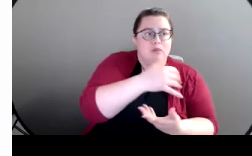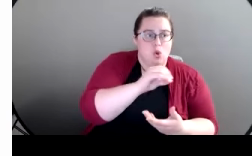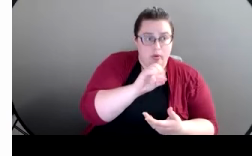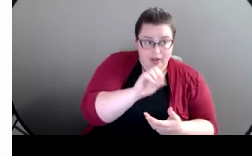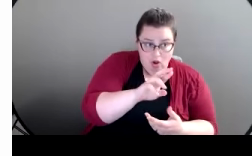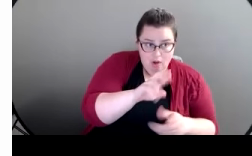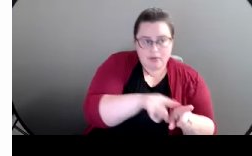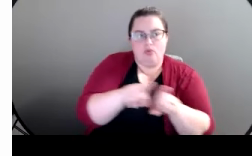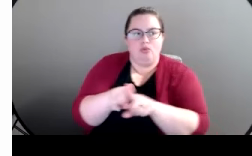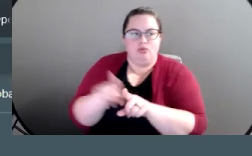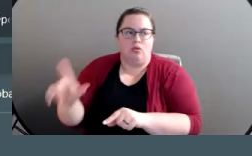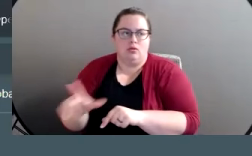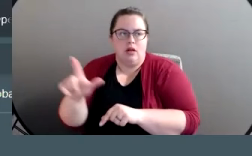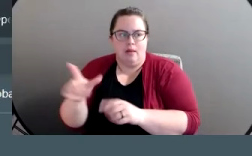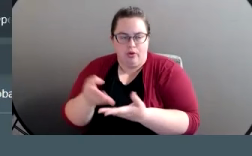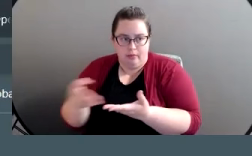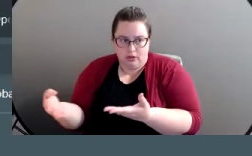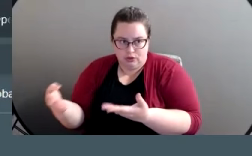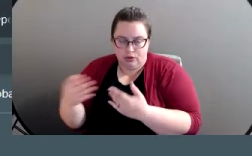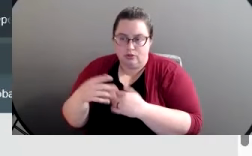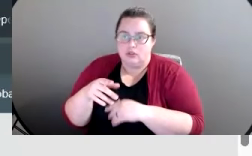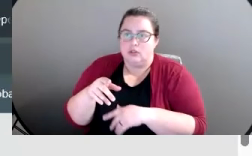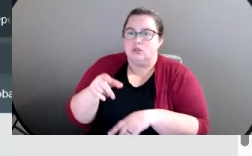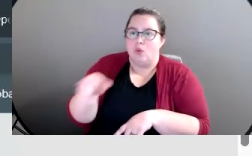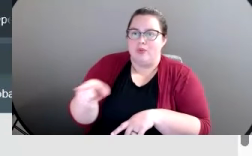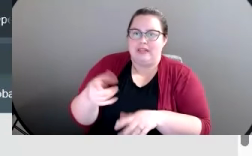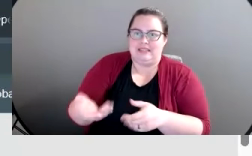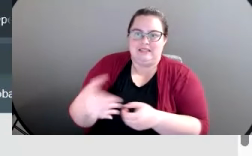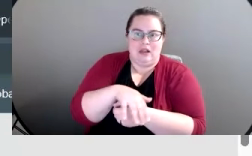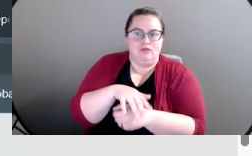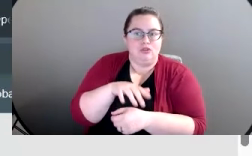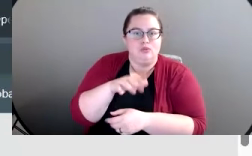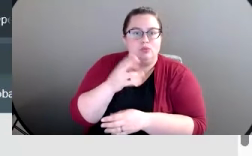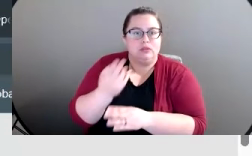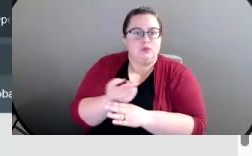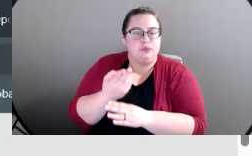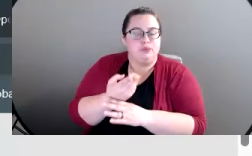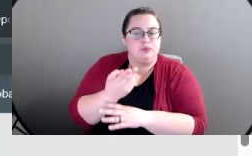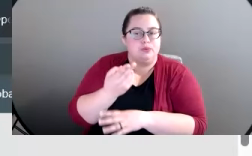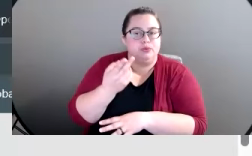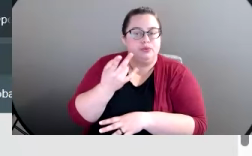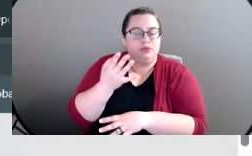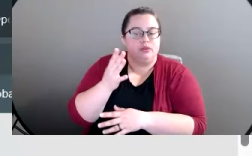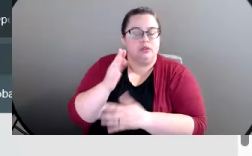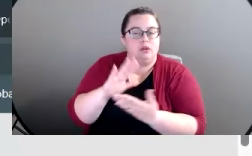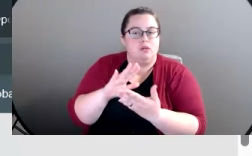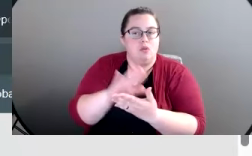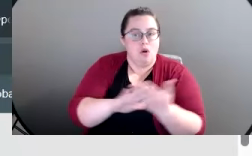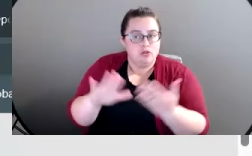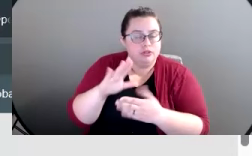This, covers what is being used in, colleges and universities in the state of Oregon.